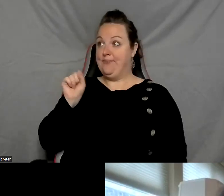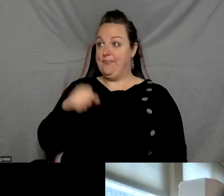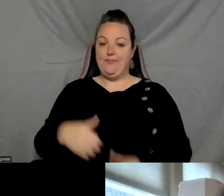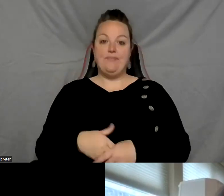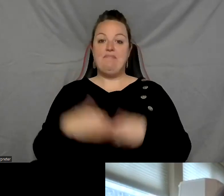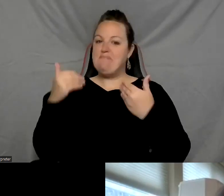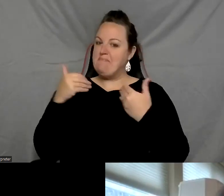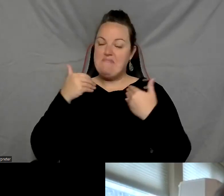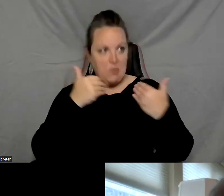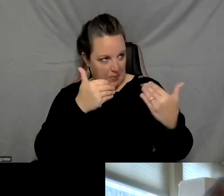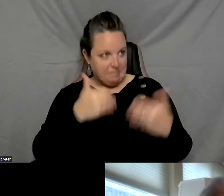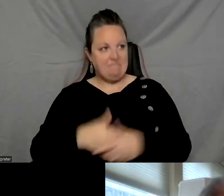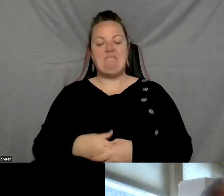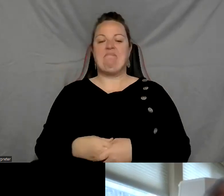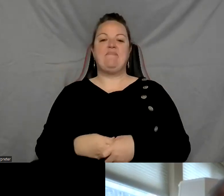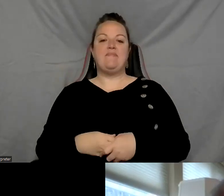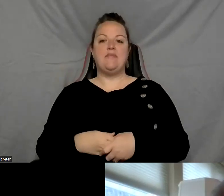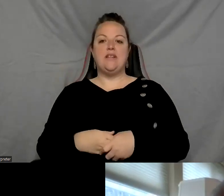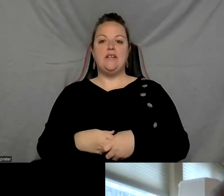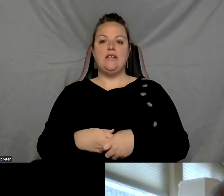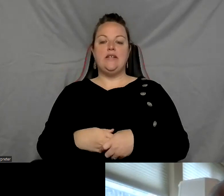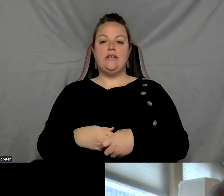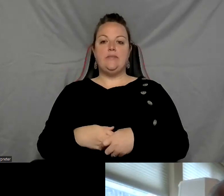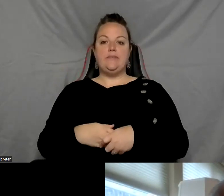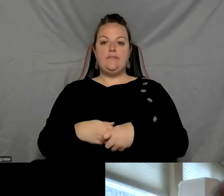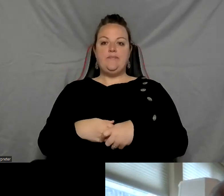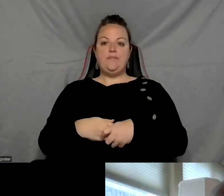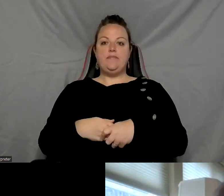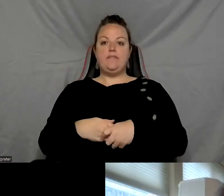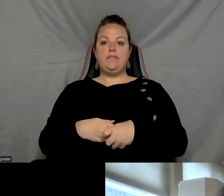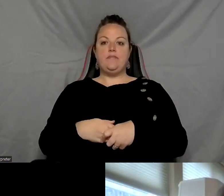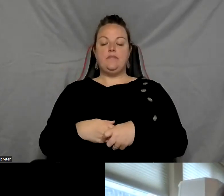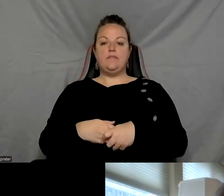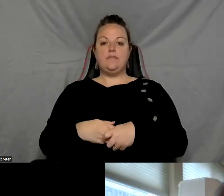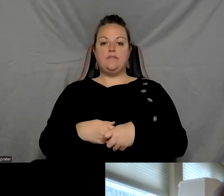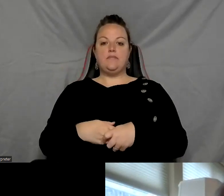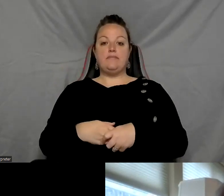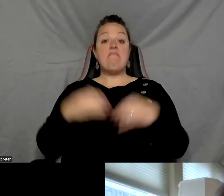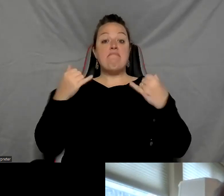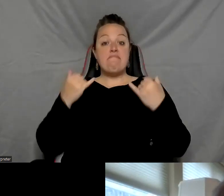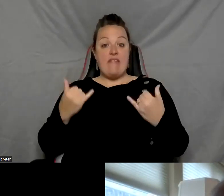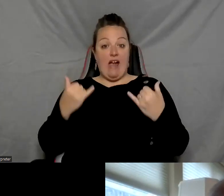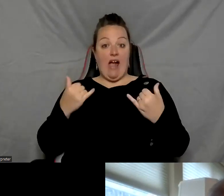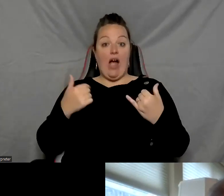Go ahead. >> I have moved on to living on my own. I